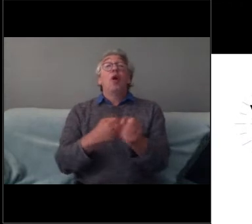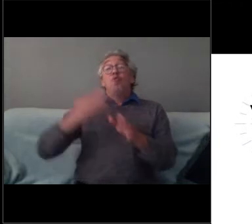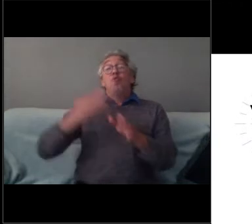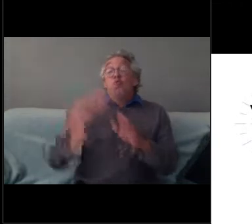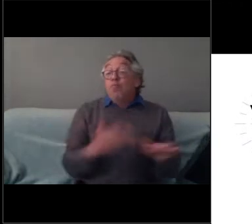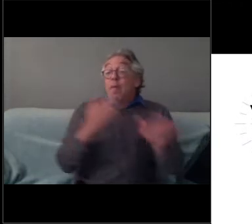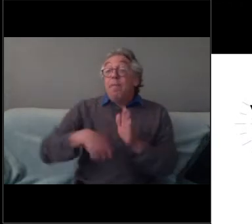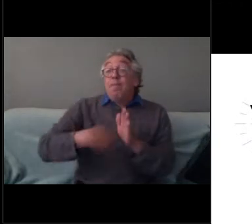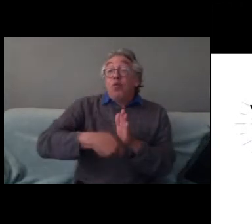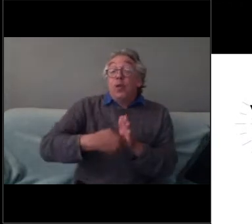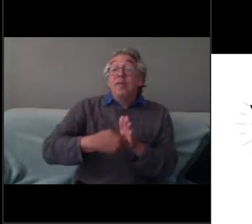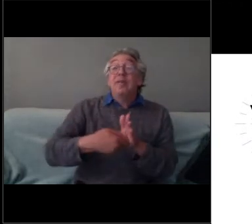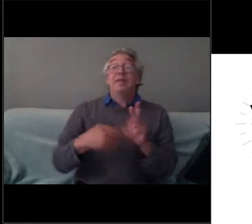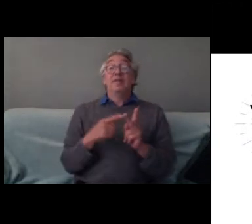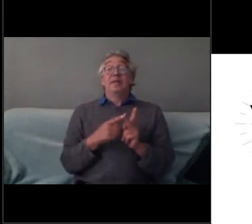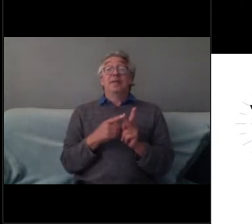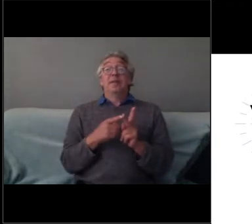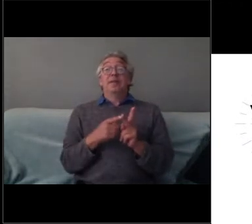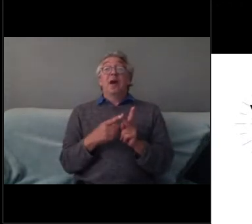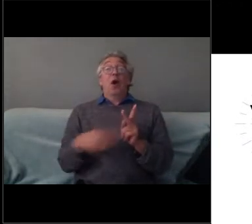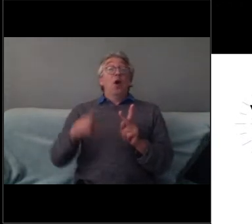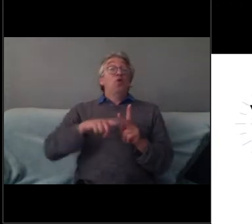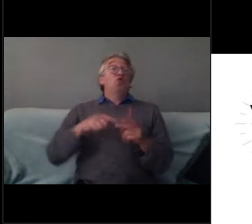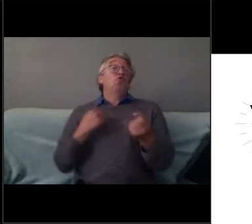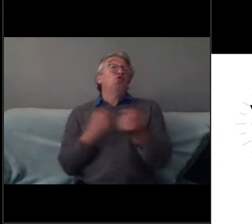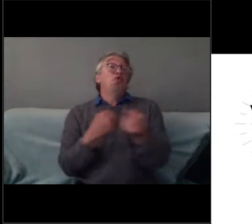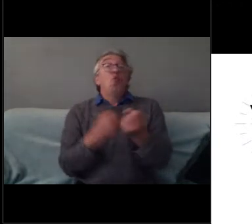by people with disabilities in development country.